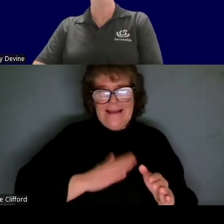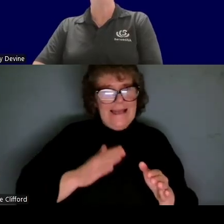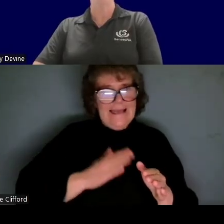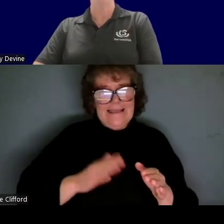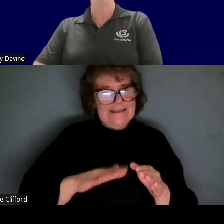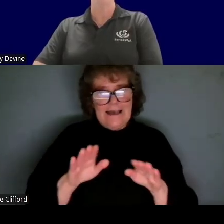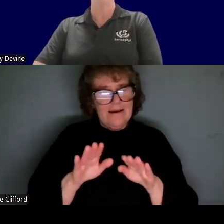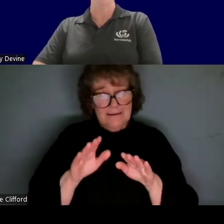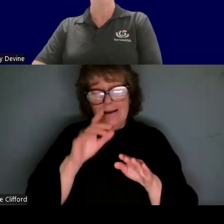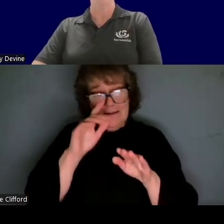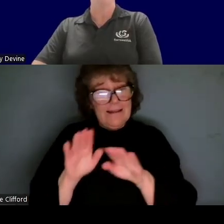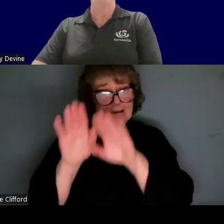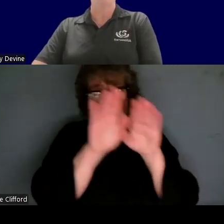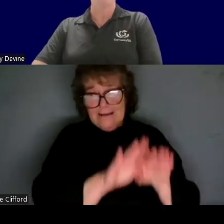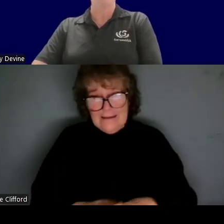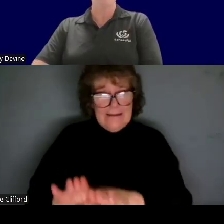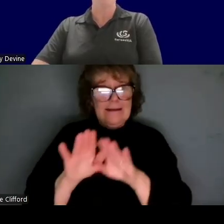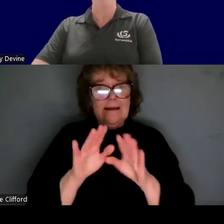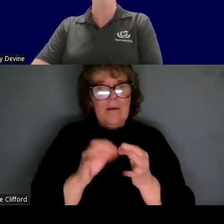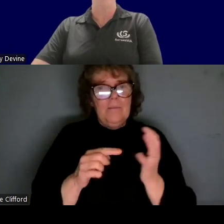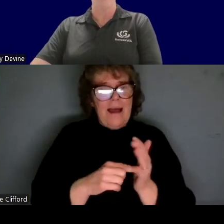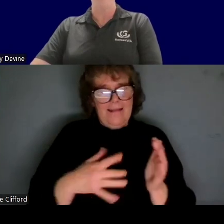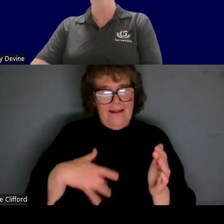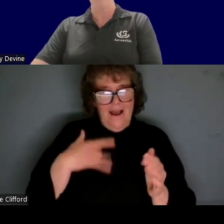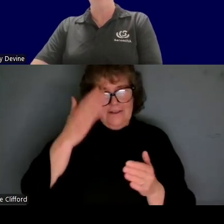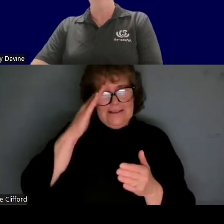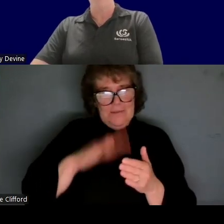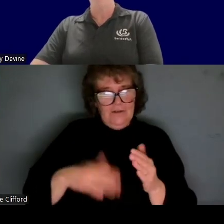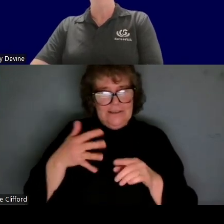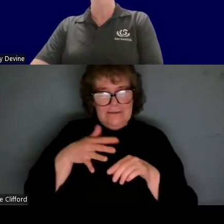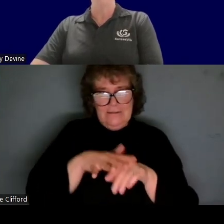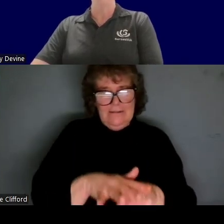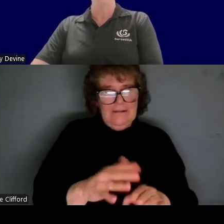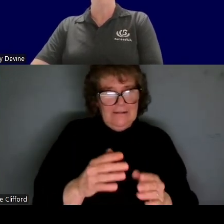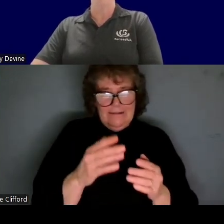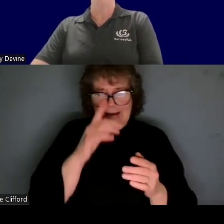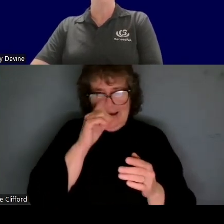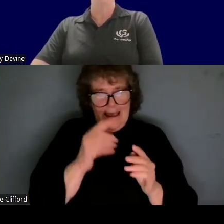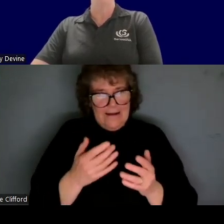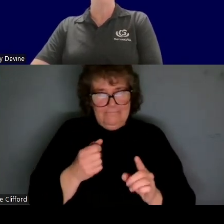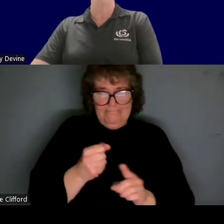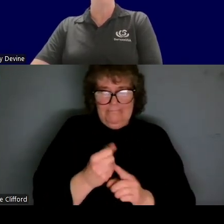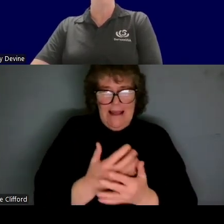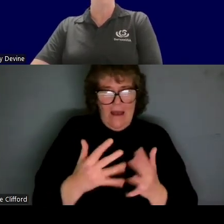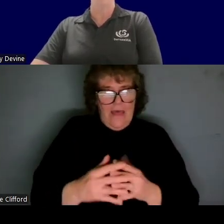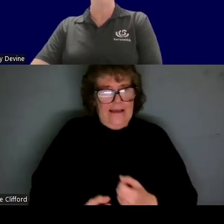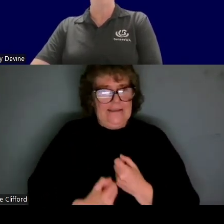can also influence how they're expressed and met. We need to consider an individual's internal and